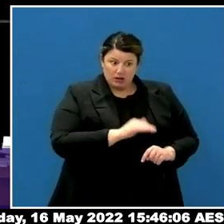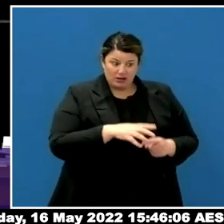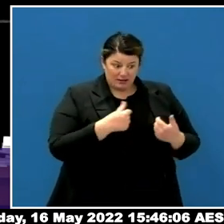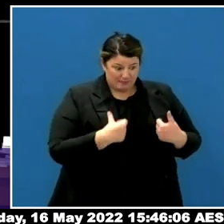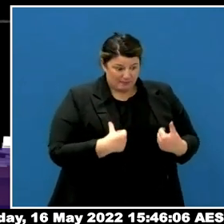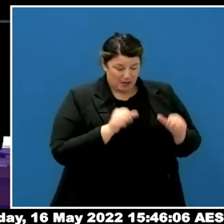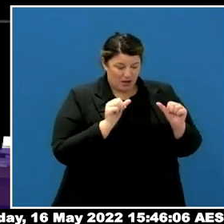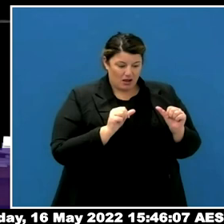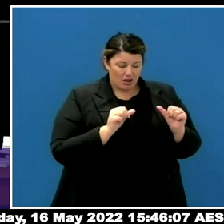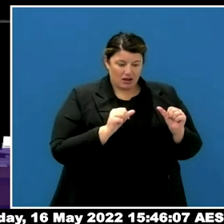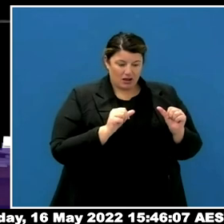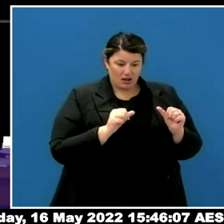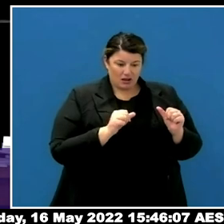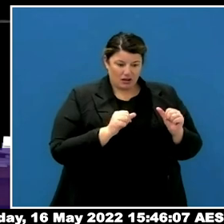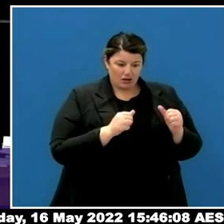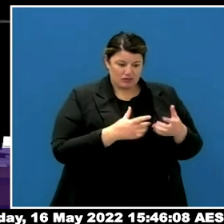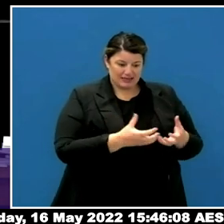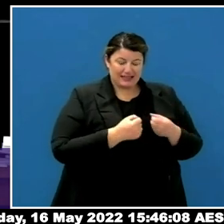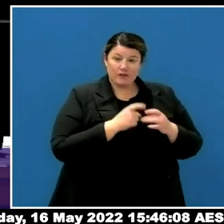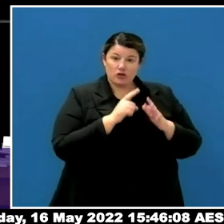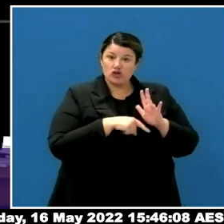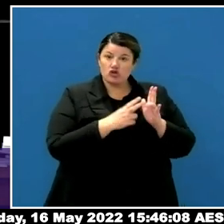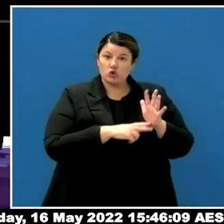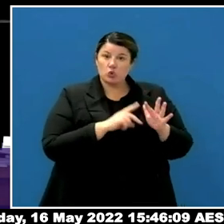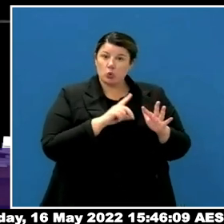I think May, June.